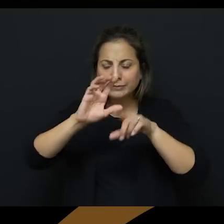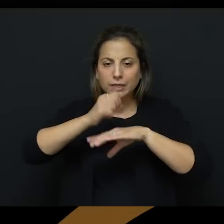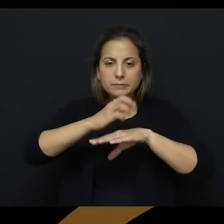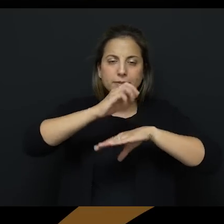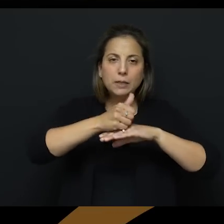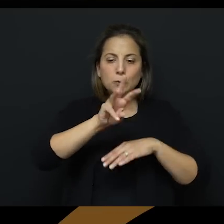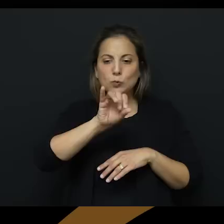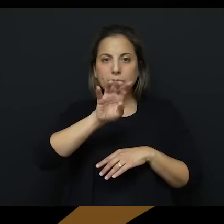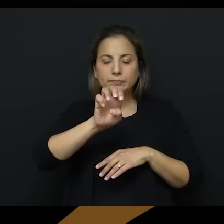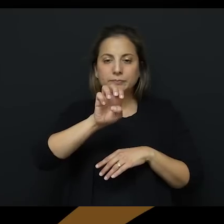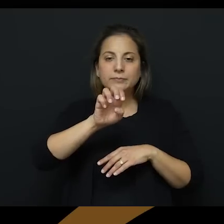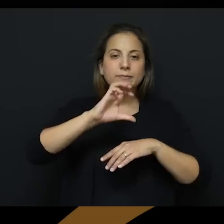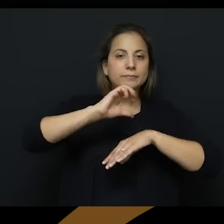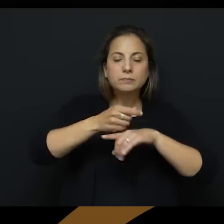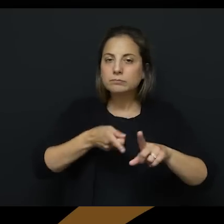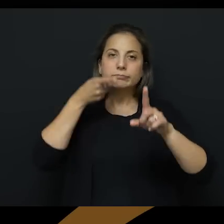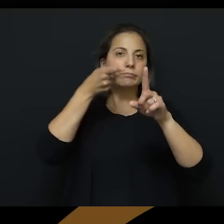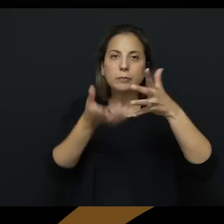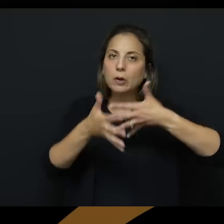We chose Webflow's new to market platform to build the site on